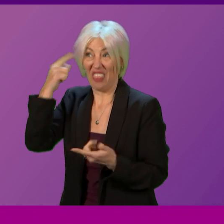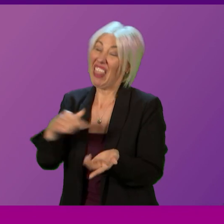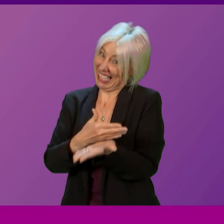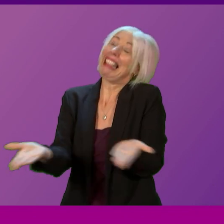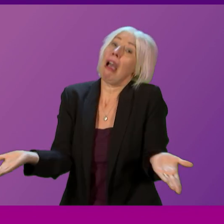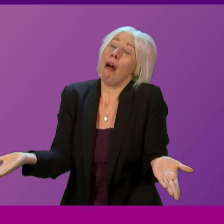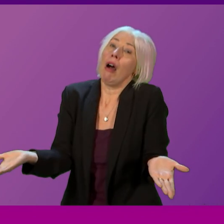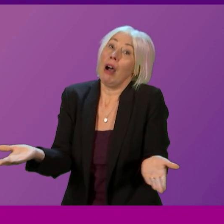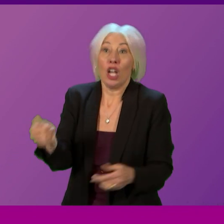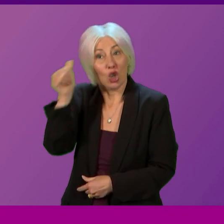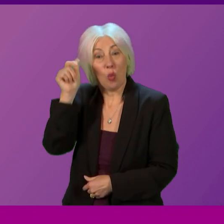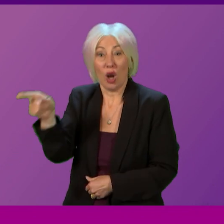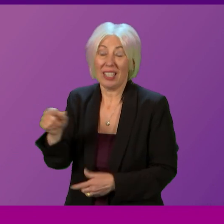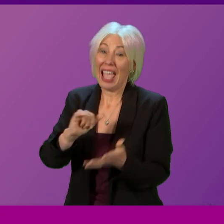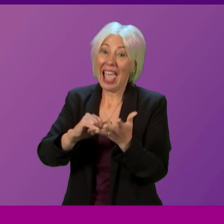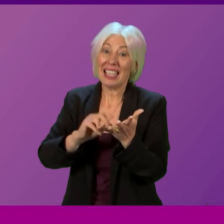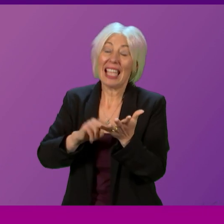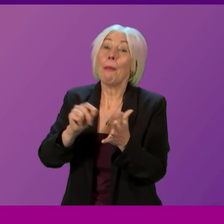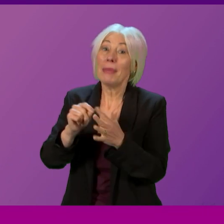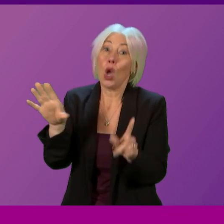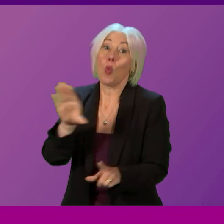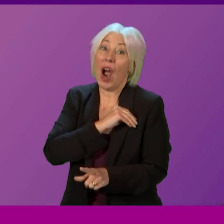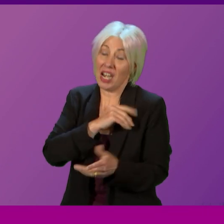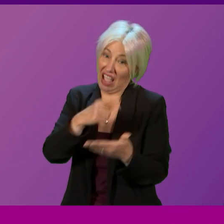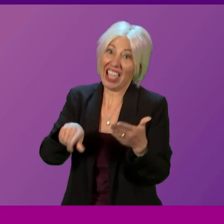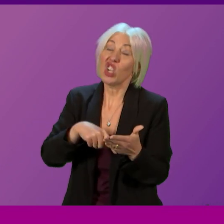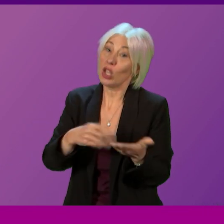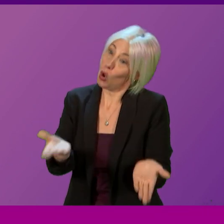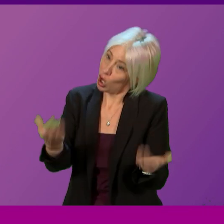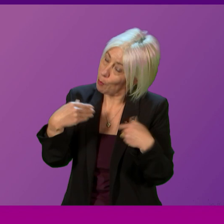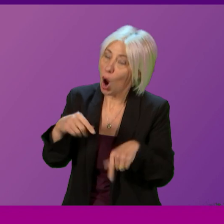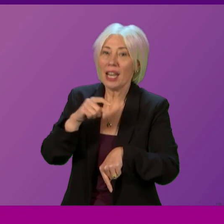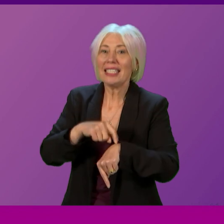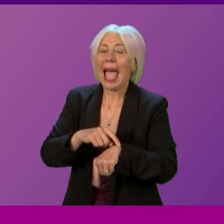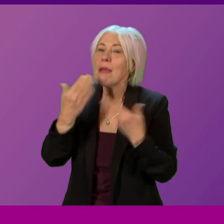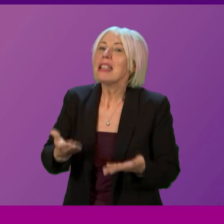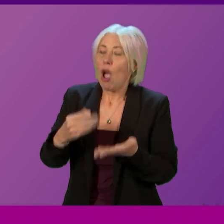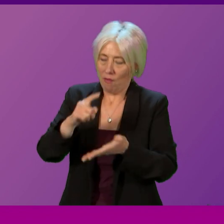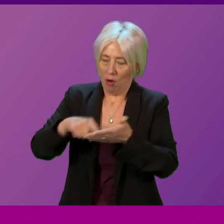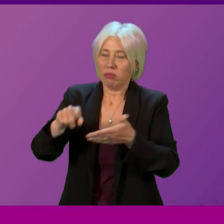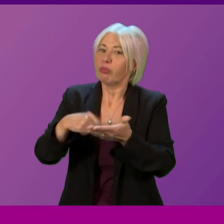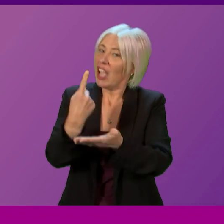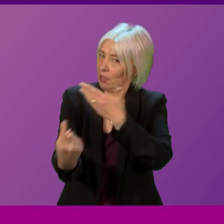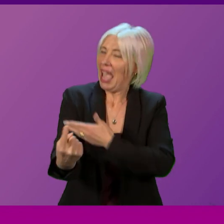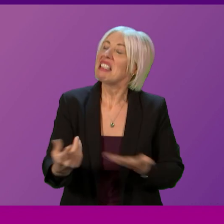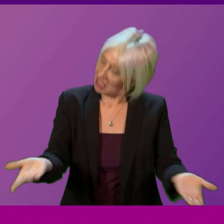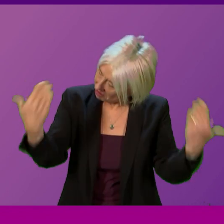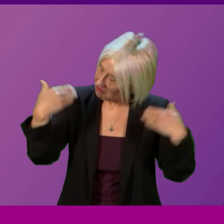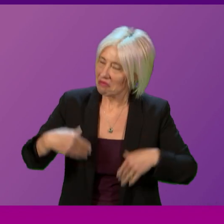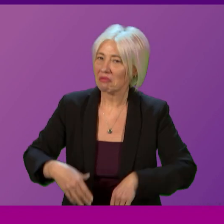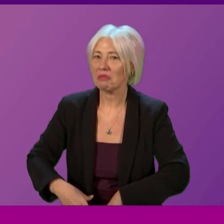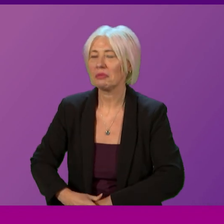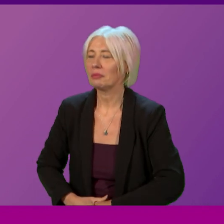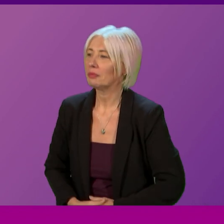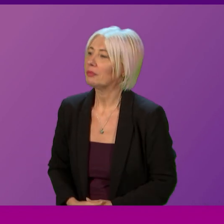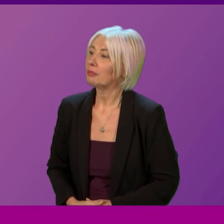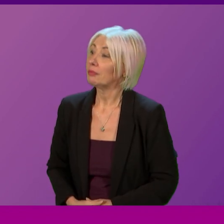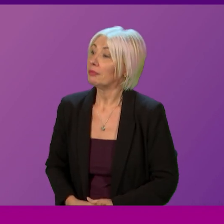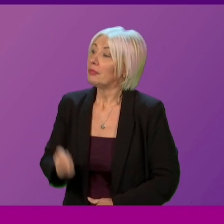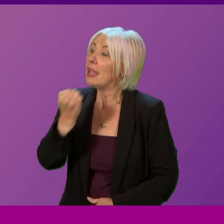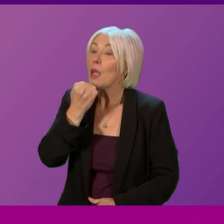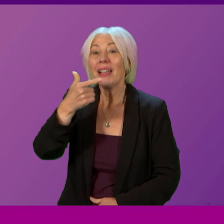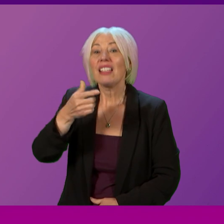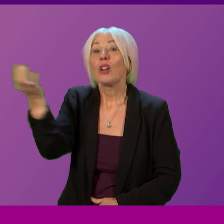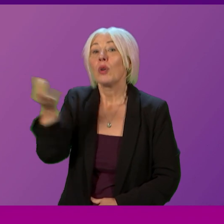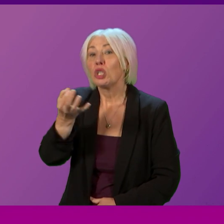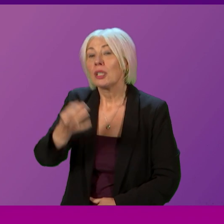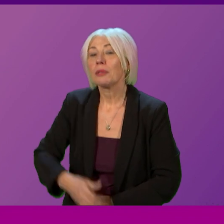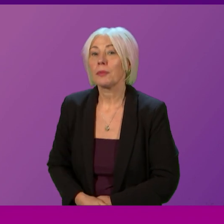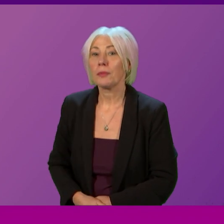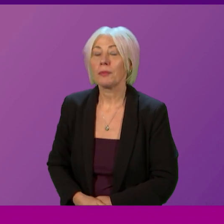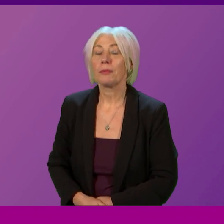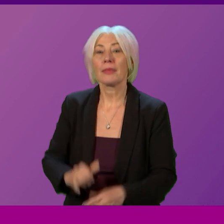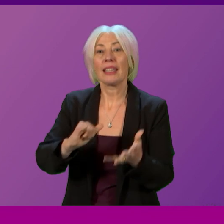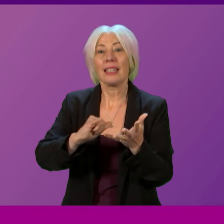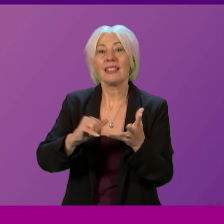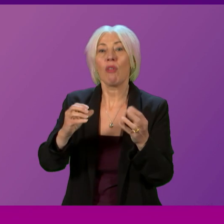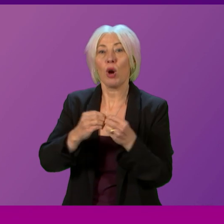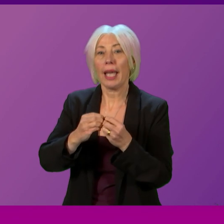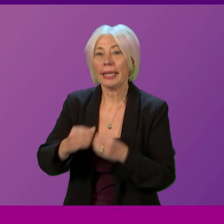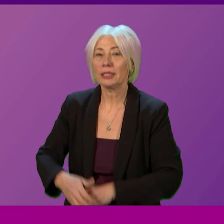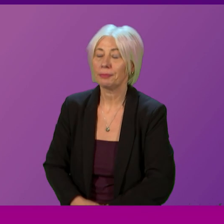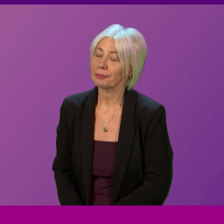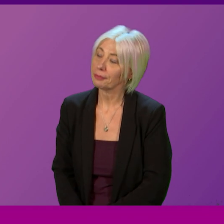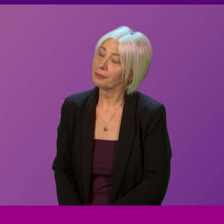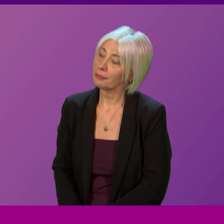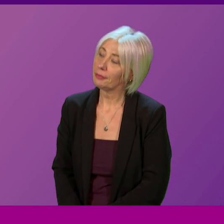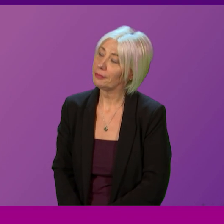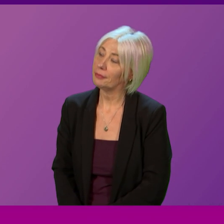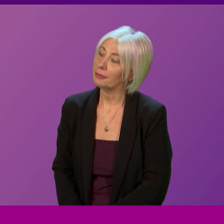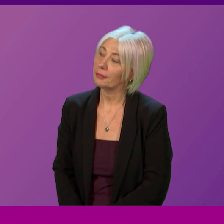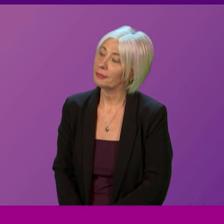Guess what—the SNP won the election, so it is time to have a referendum.